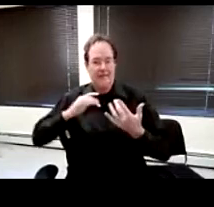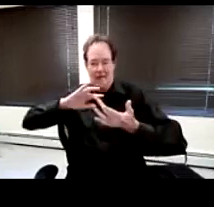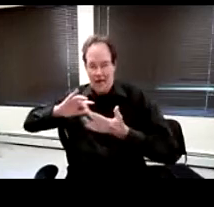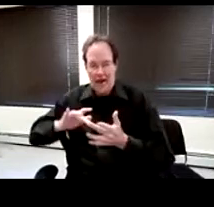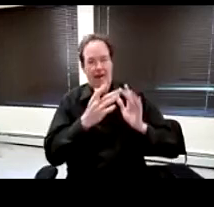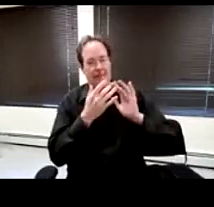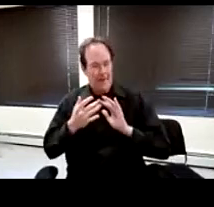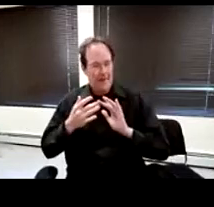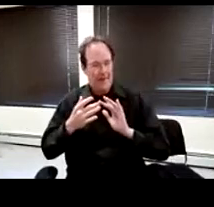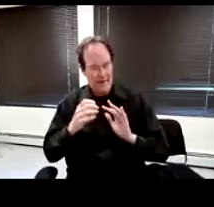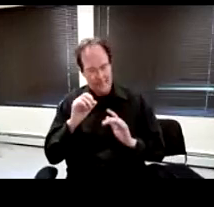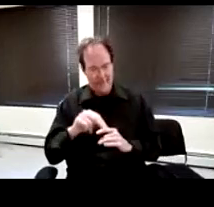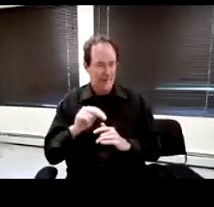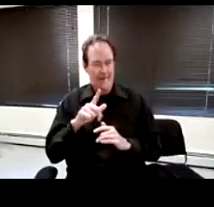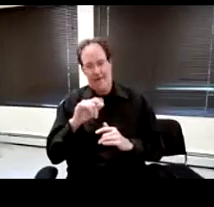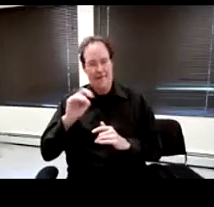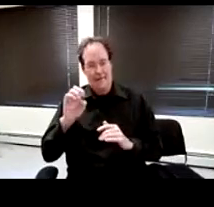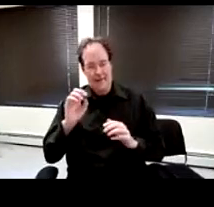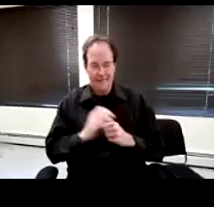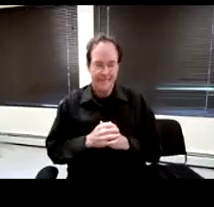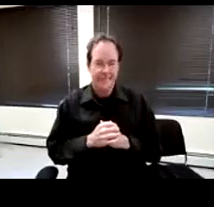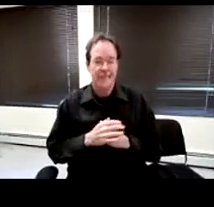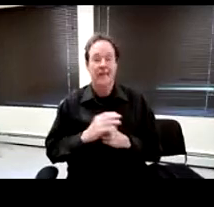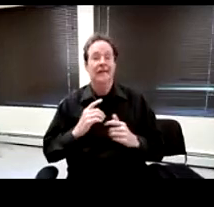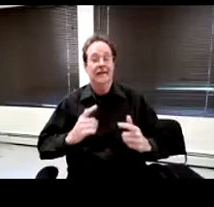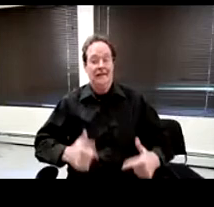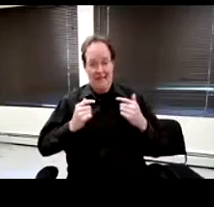how to transition all of these events to online.